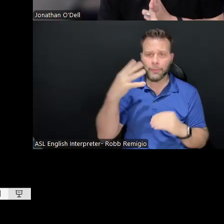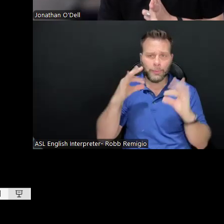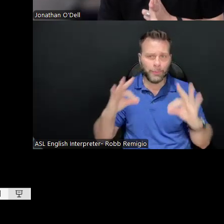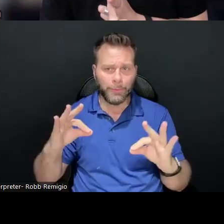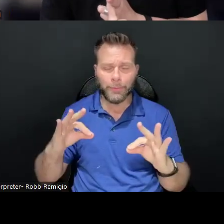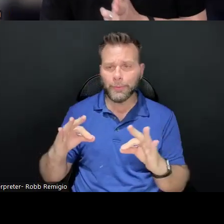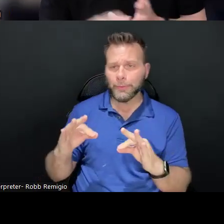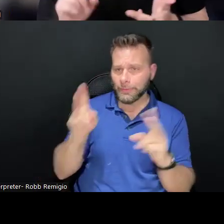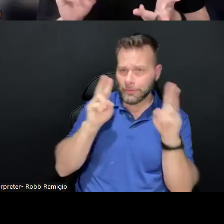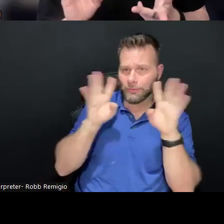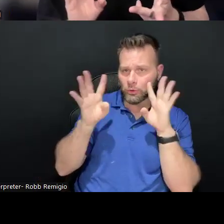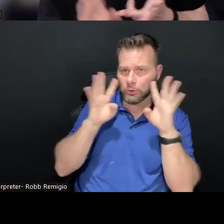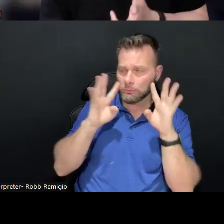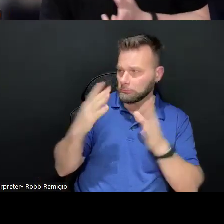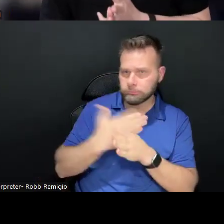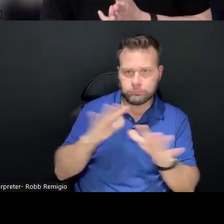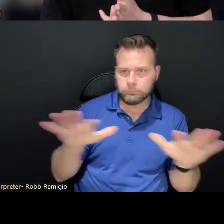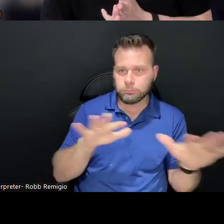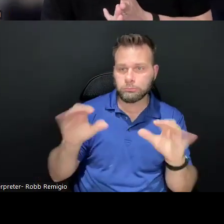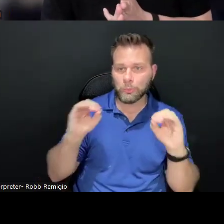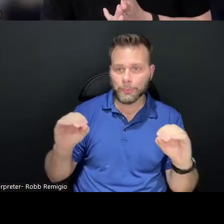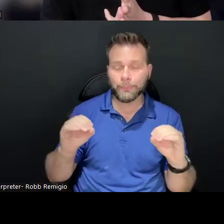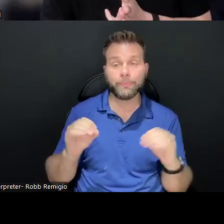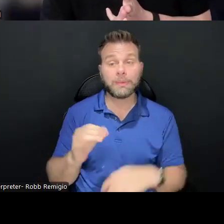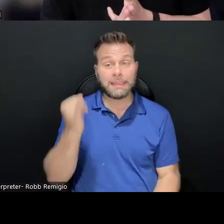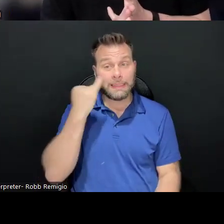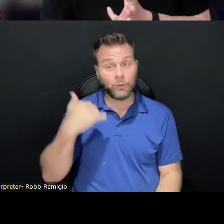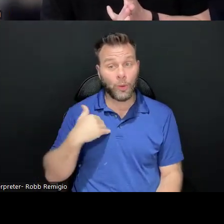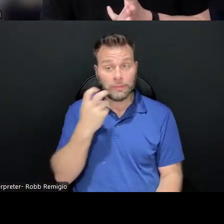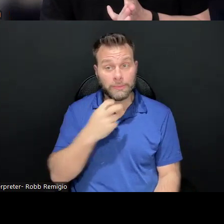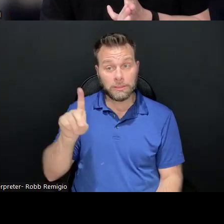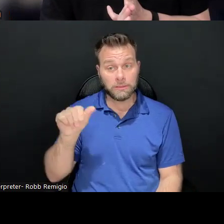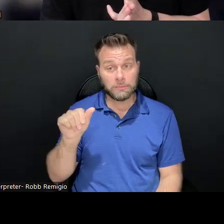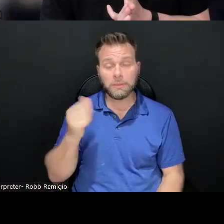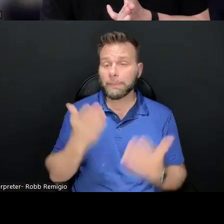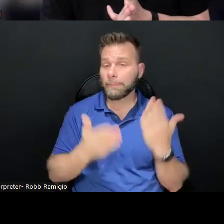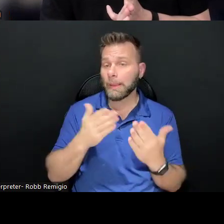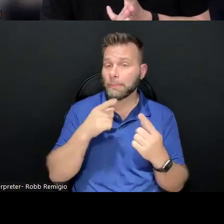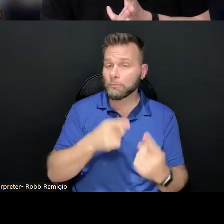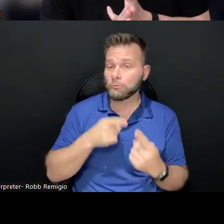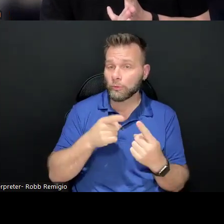No visual interventions or interruptions. If you have a speech disability, it may be difficult